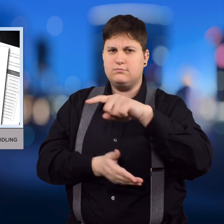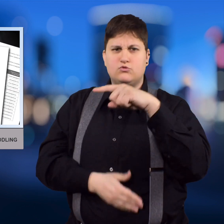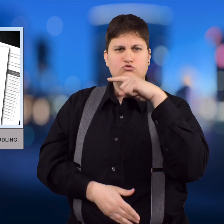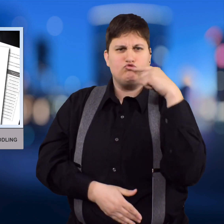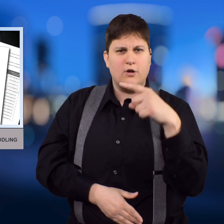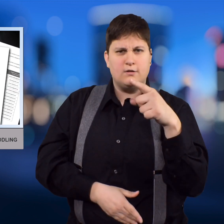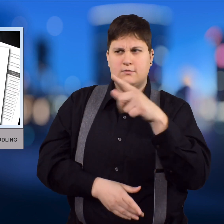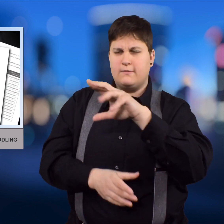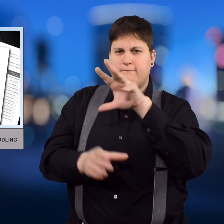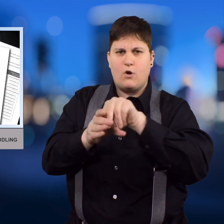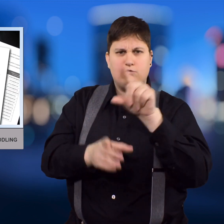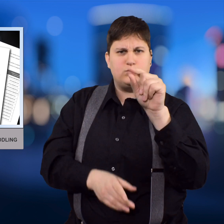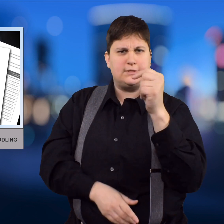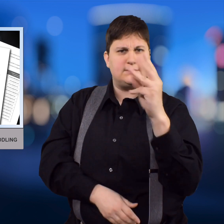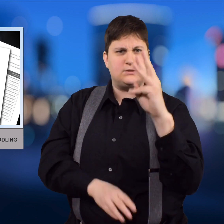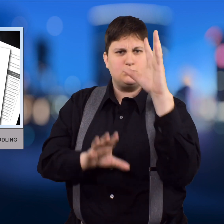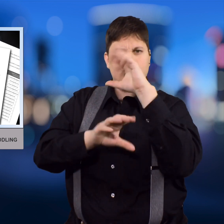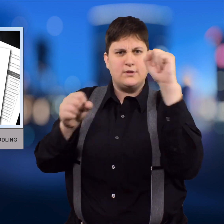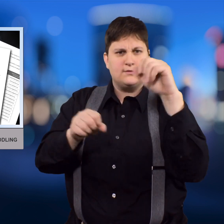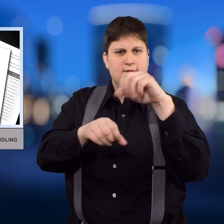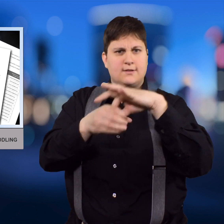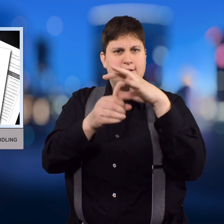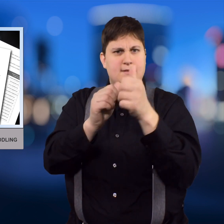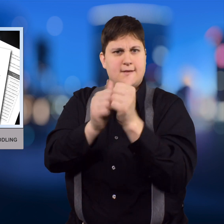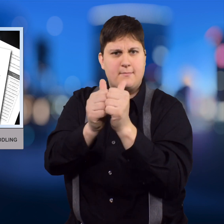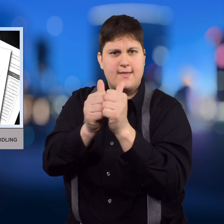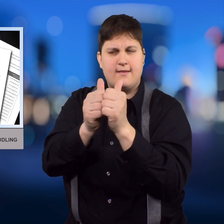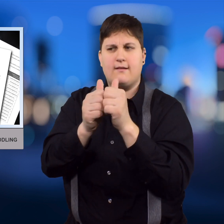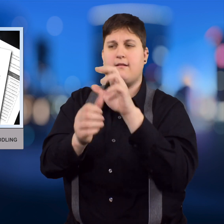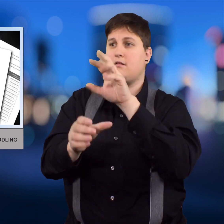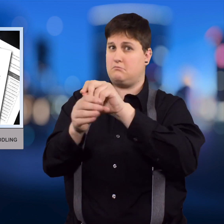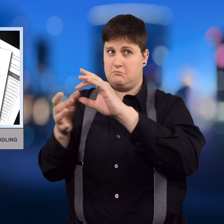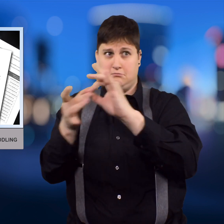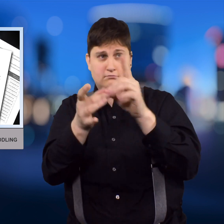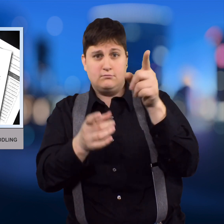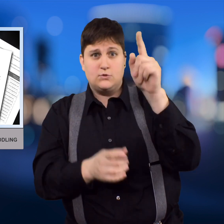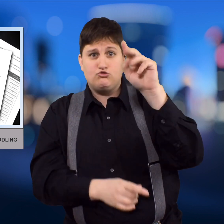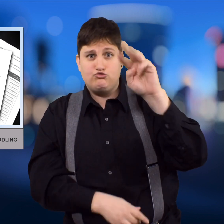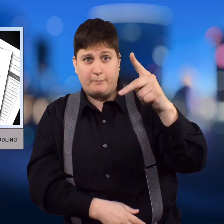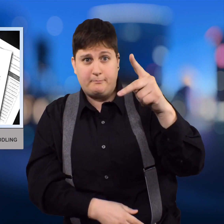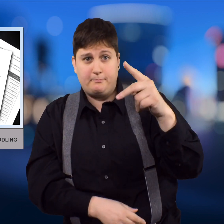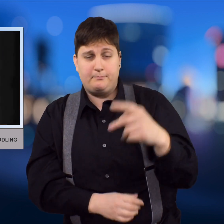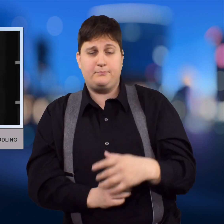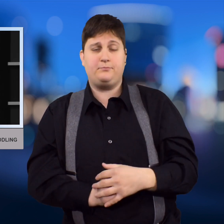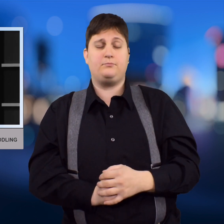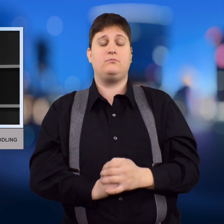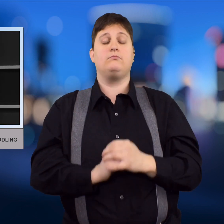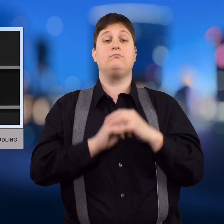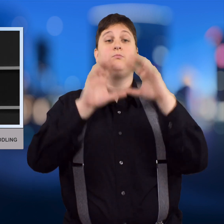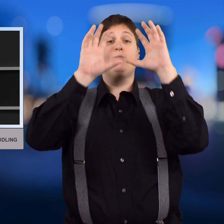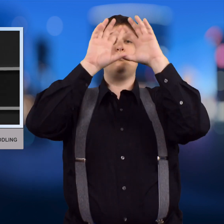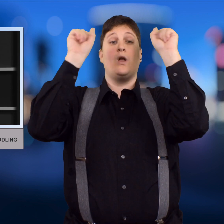Russian meddling in the 2016 campaign, including any connections between Russia and the Trump campaign.